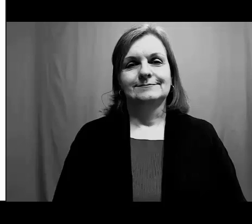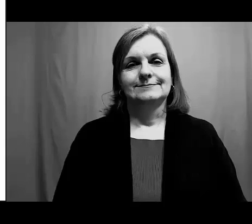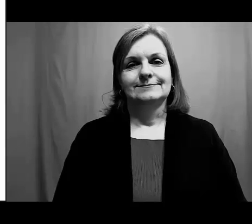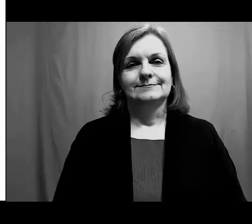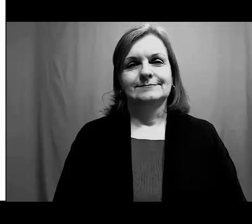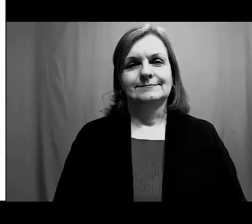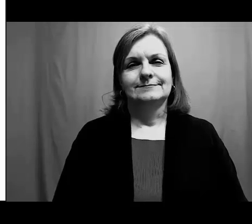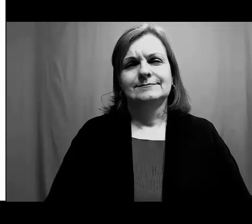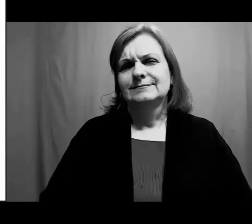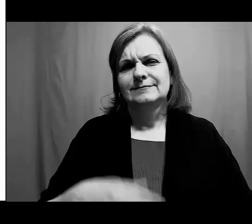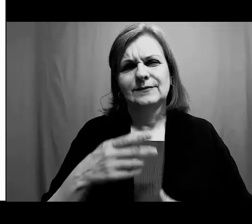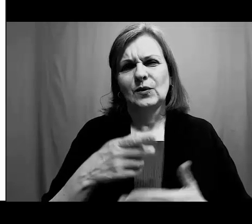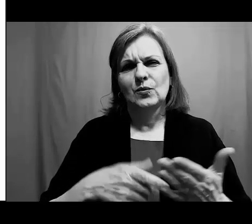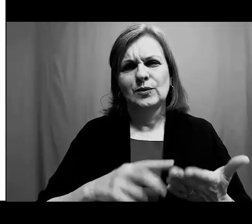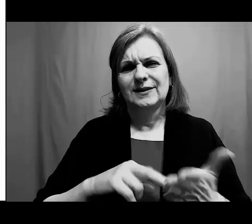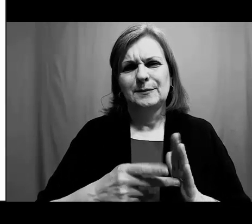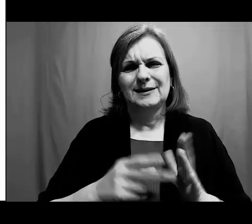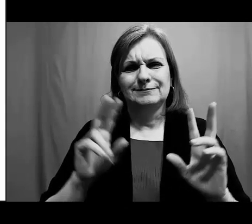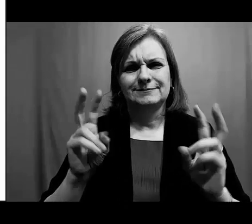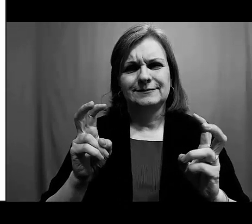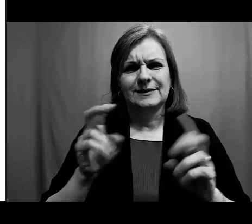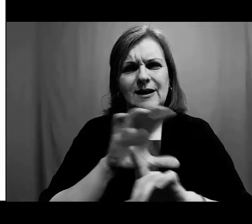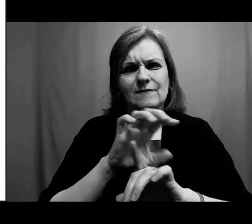What is environmental pollution?